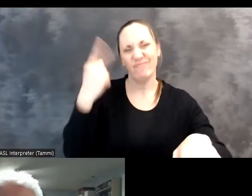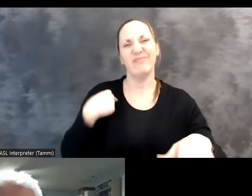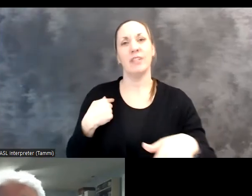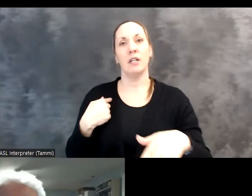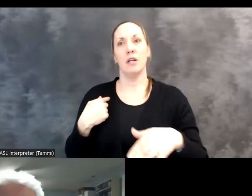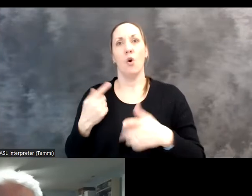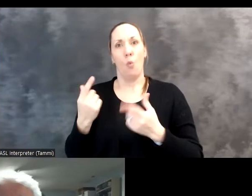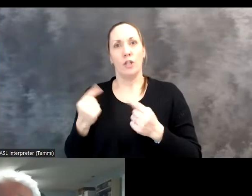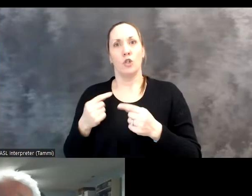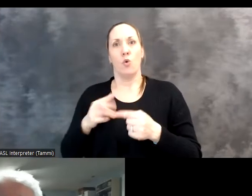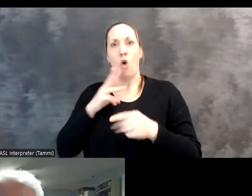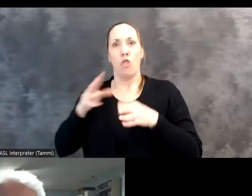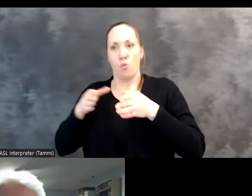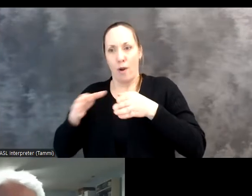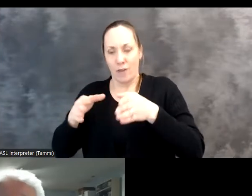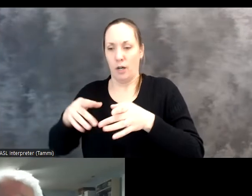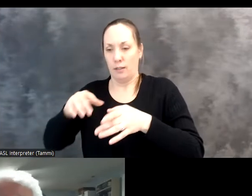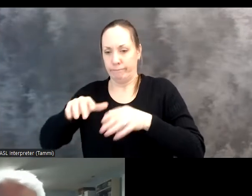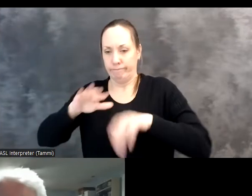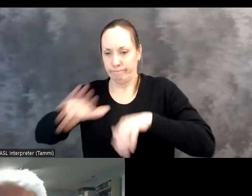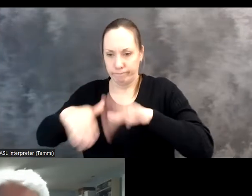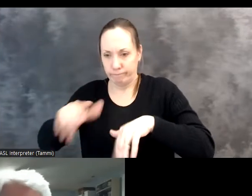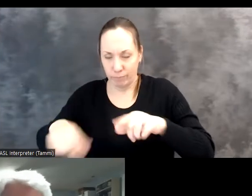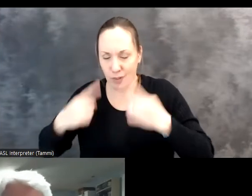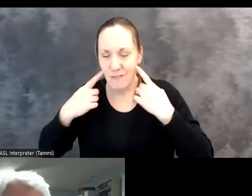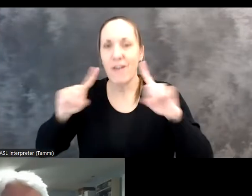sea, I appreciated what he was talking about, the path you